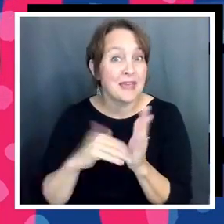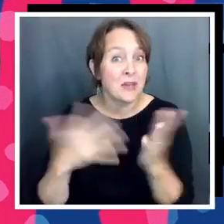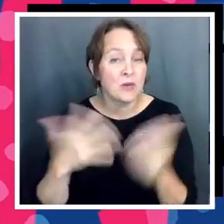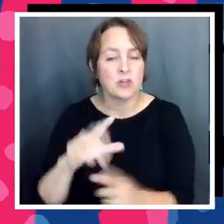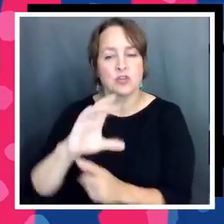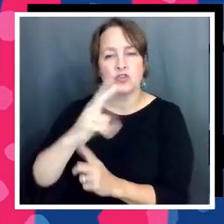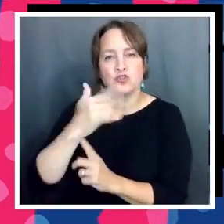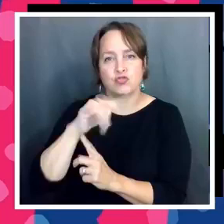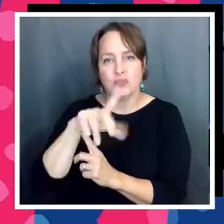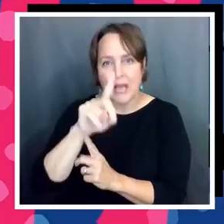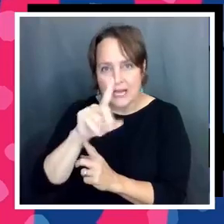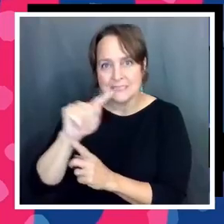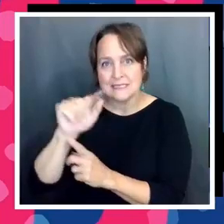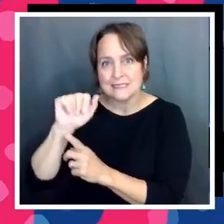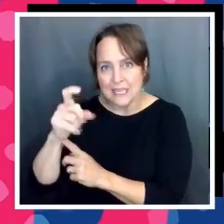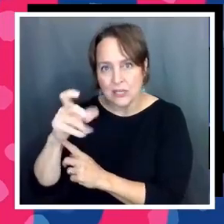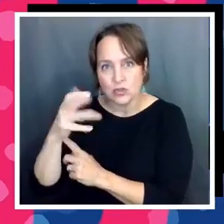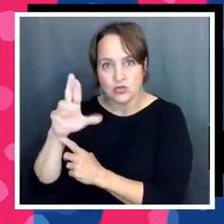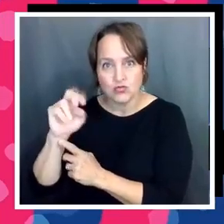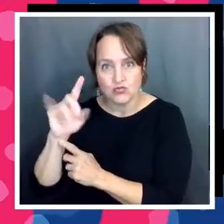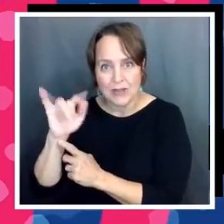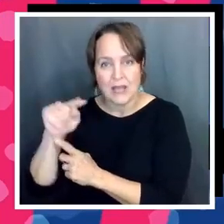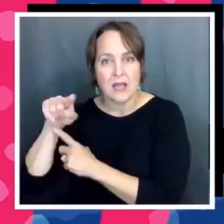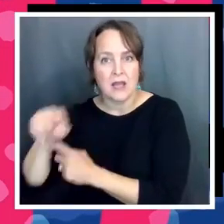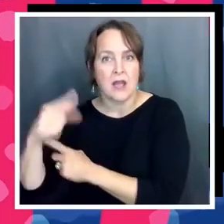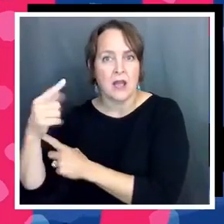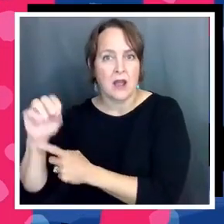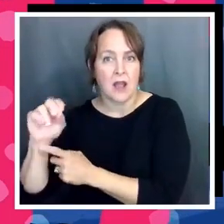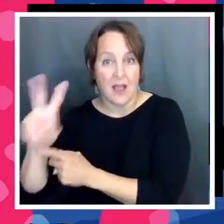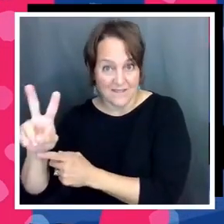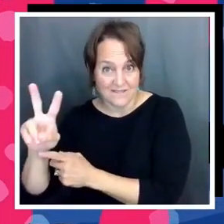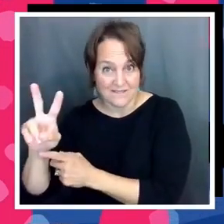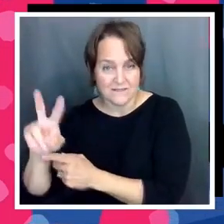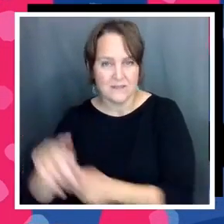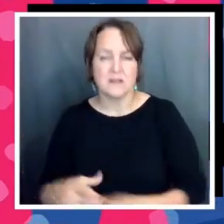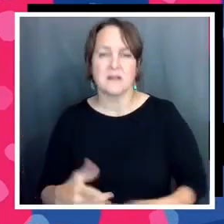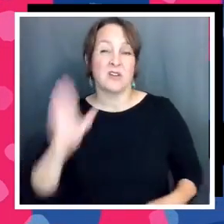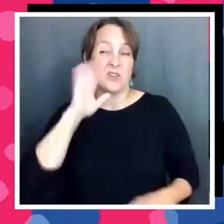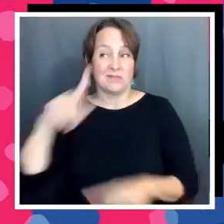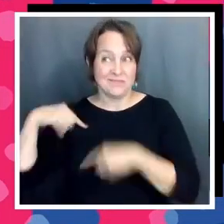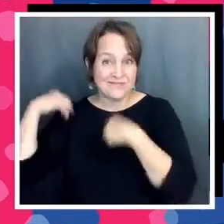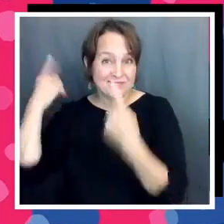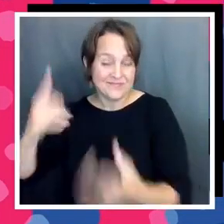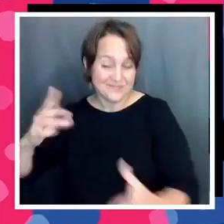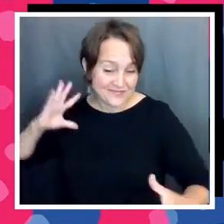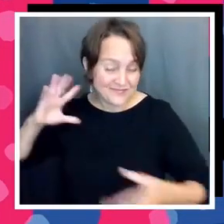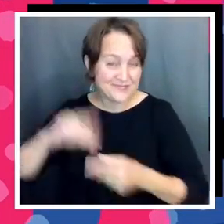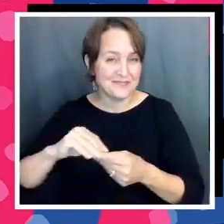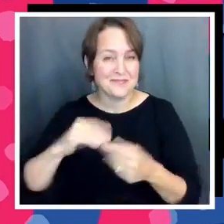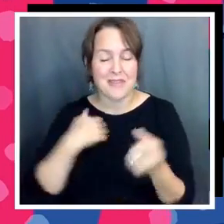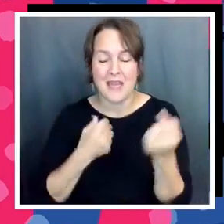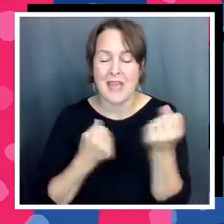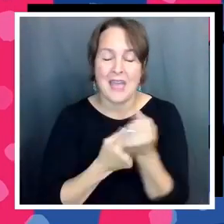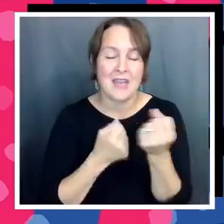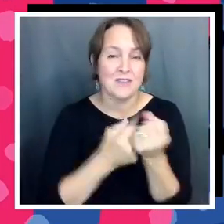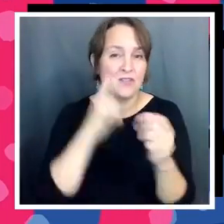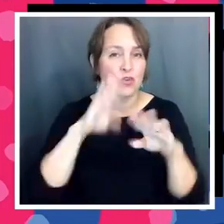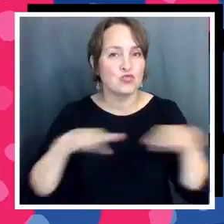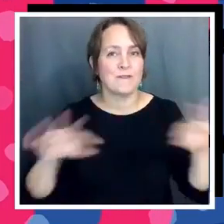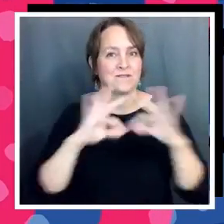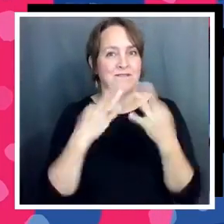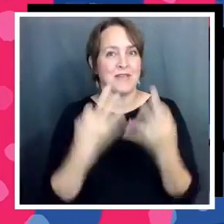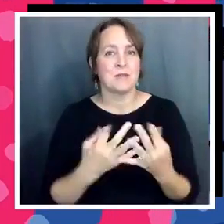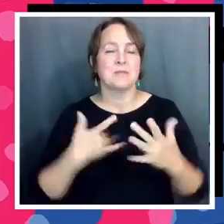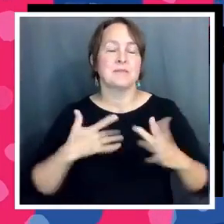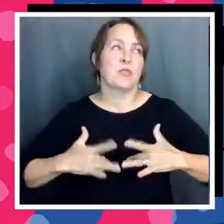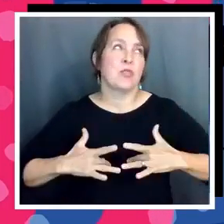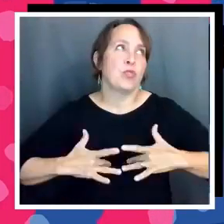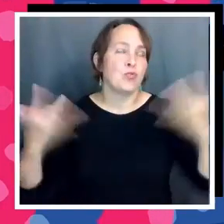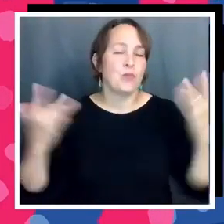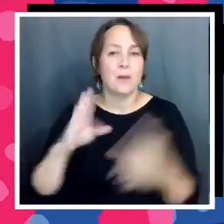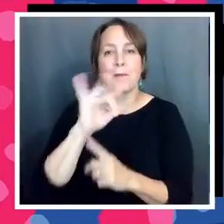EASY.